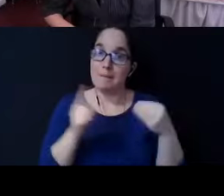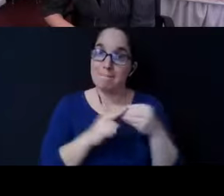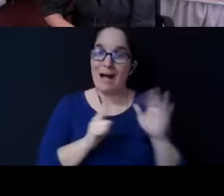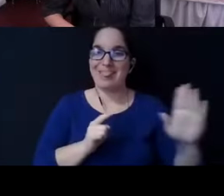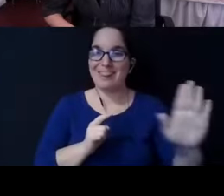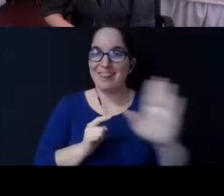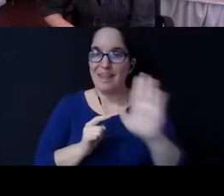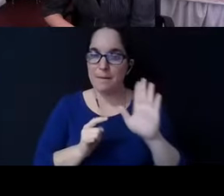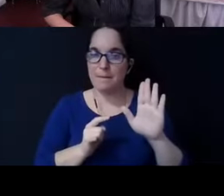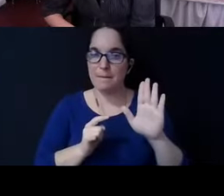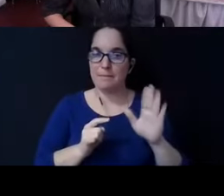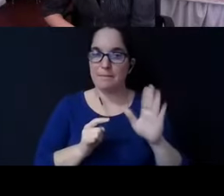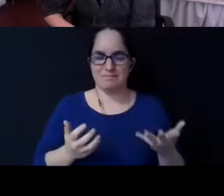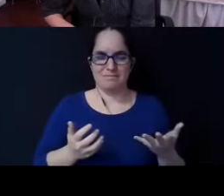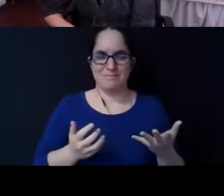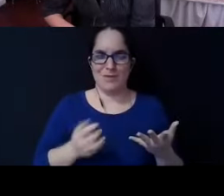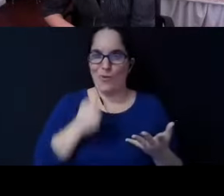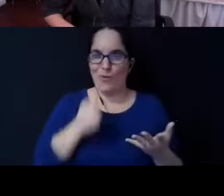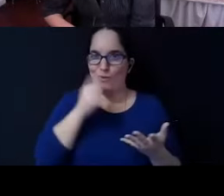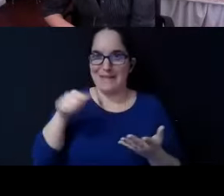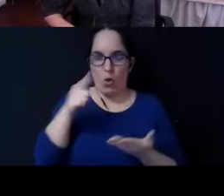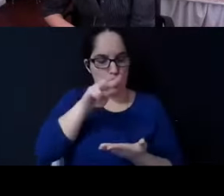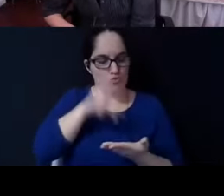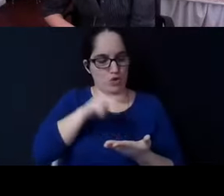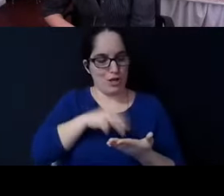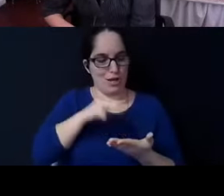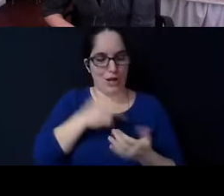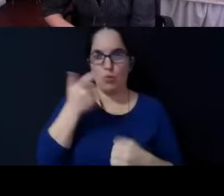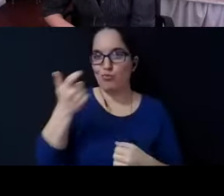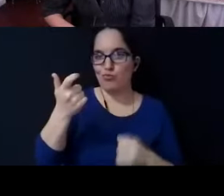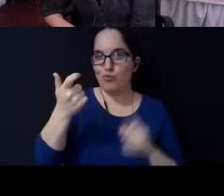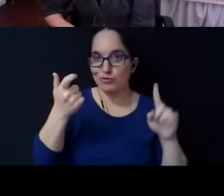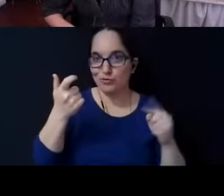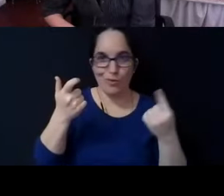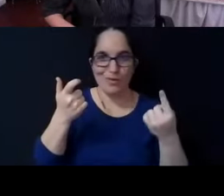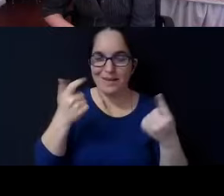not just reading a bunch of things and watching a bunch of things, we actually have people who